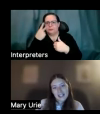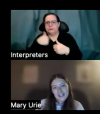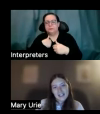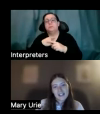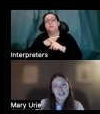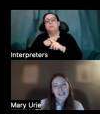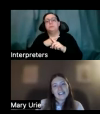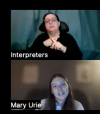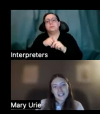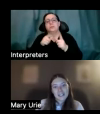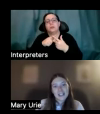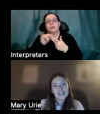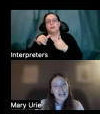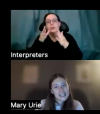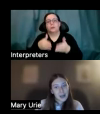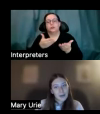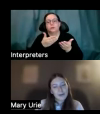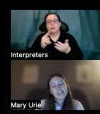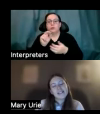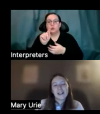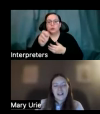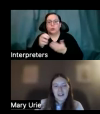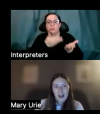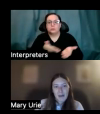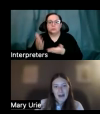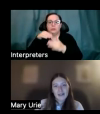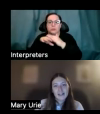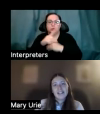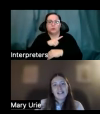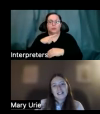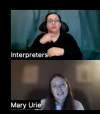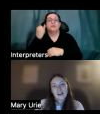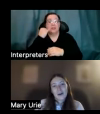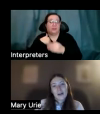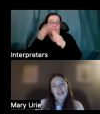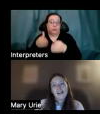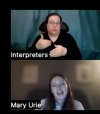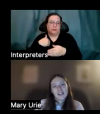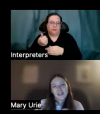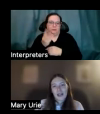legislator. And if the legislator has a couple of minutes, they'll come out into the hallway. And then you'll